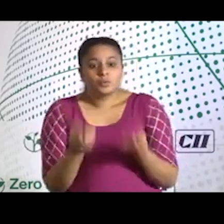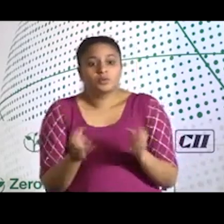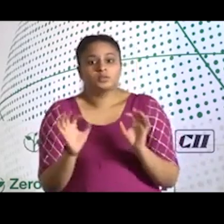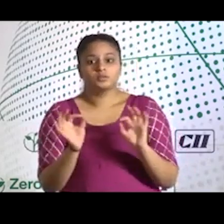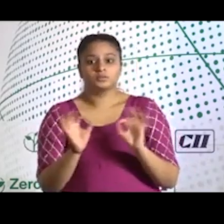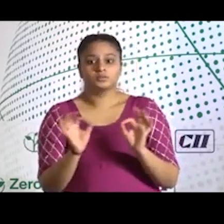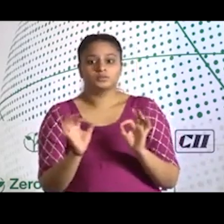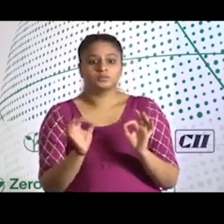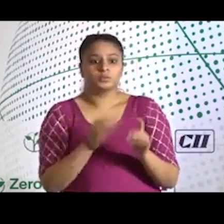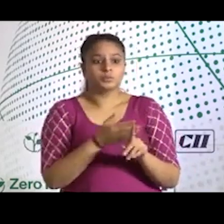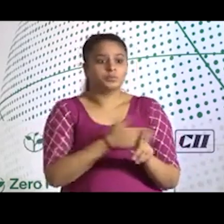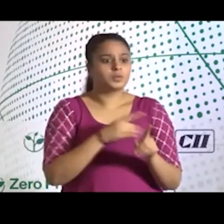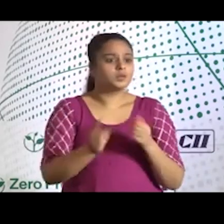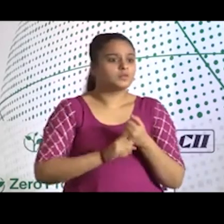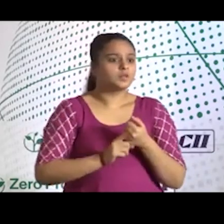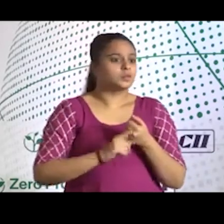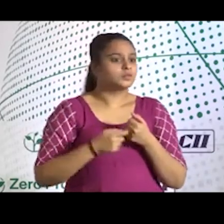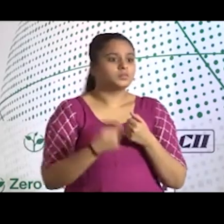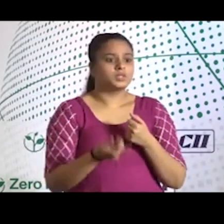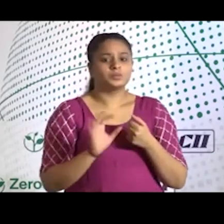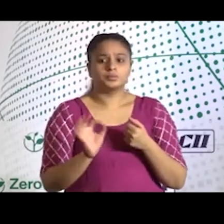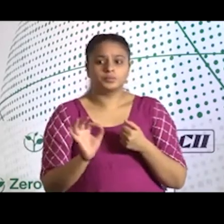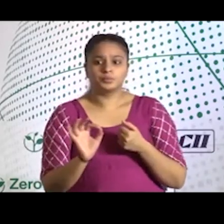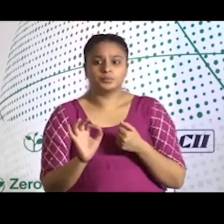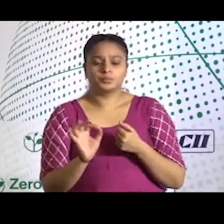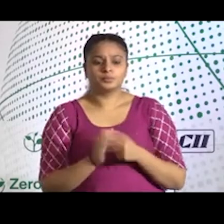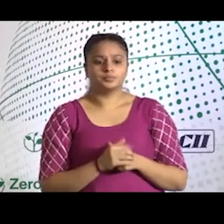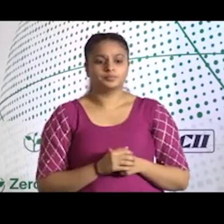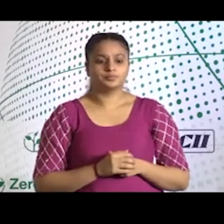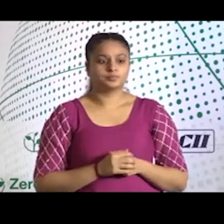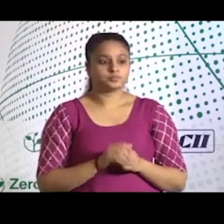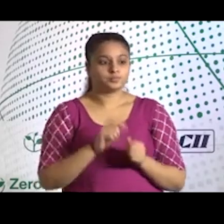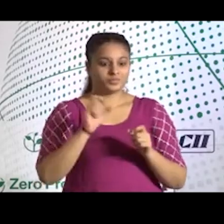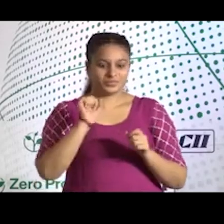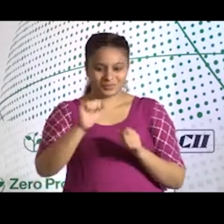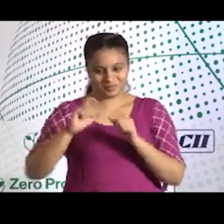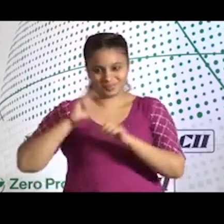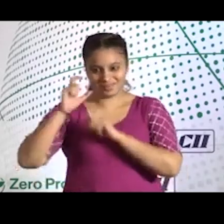They don't want any bad name for themselves